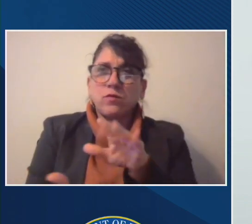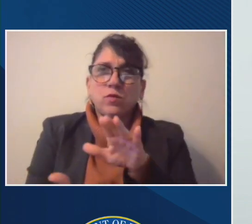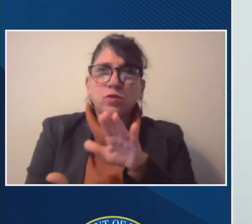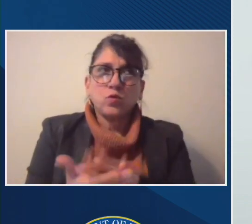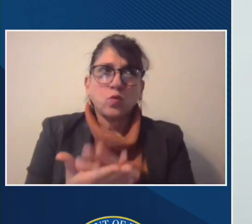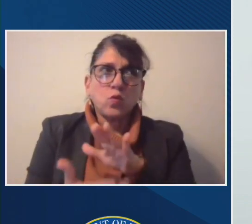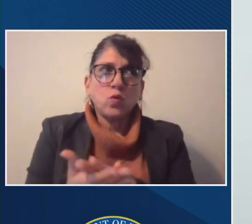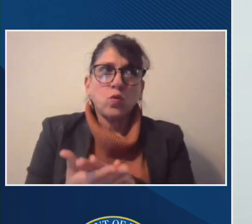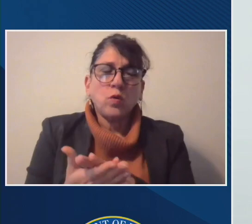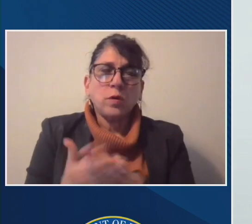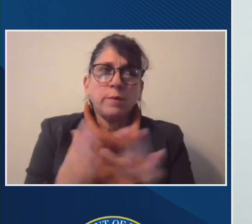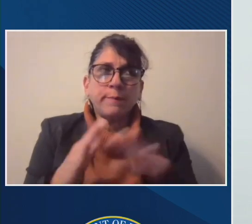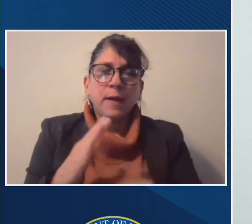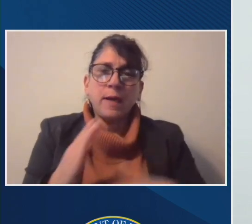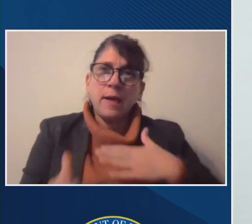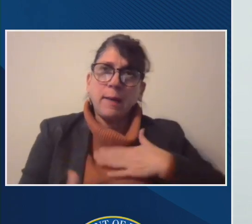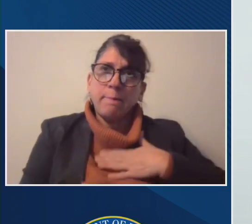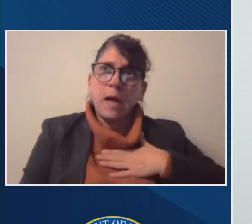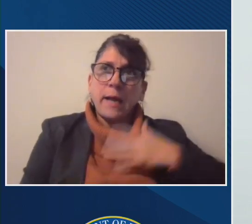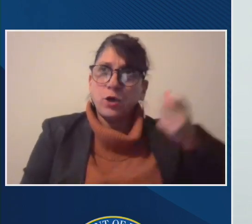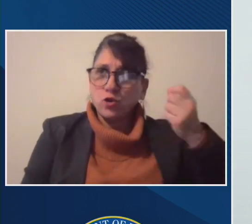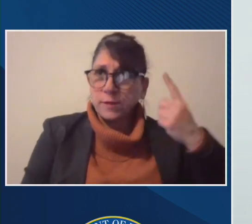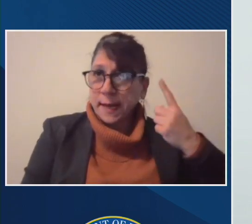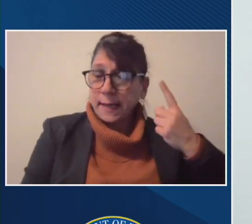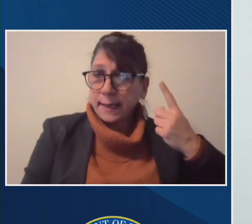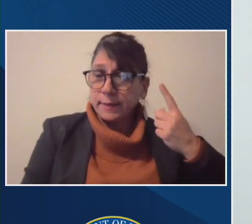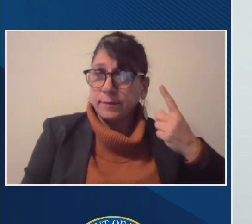So my understanding is that typically the